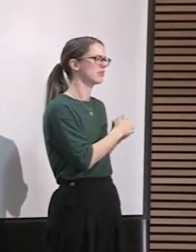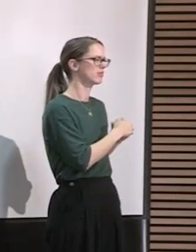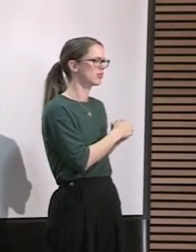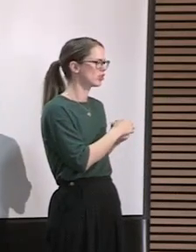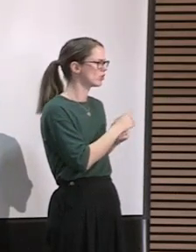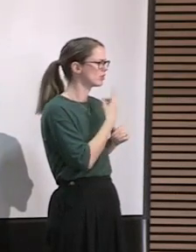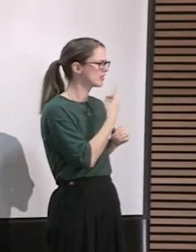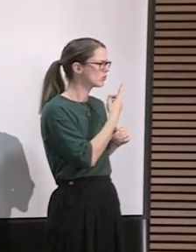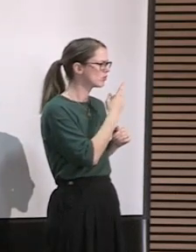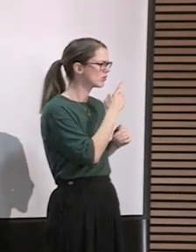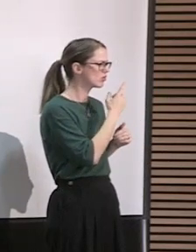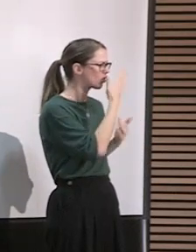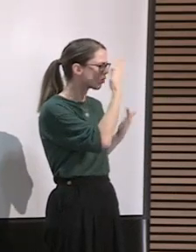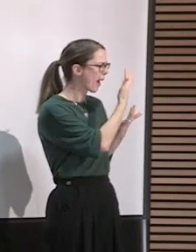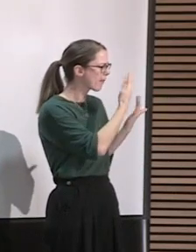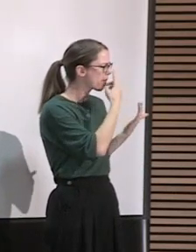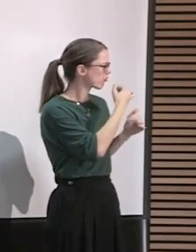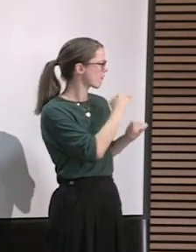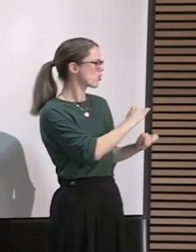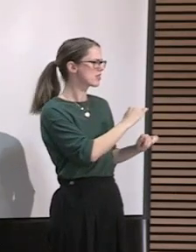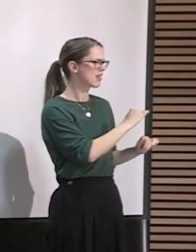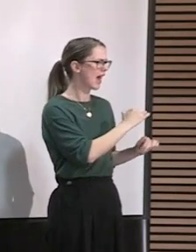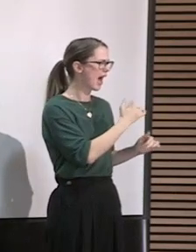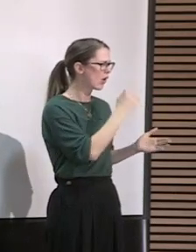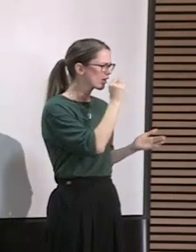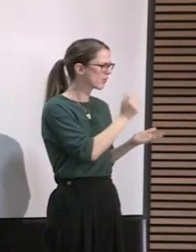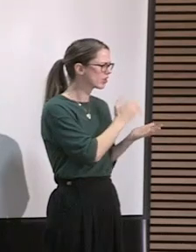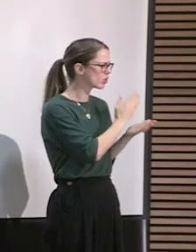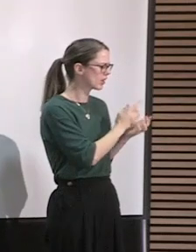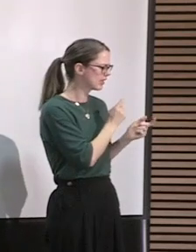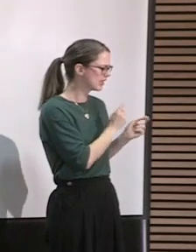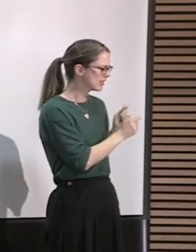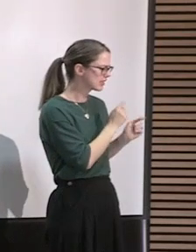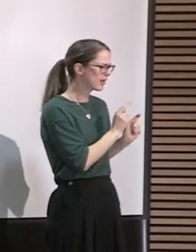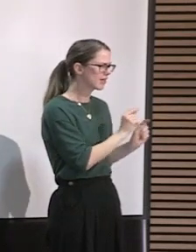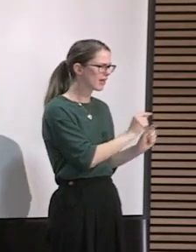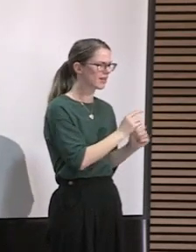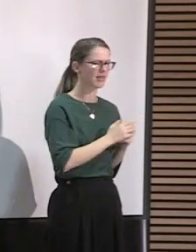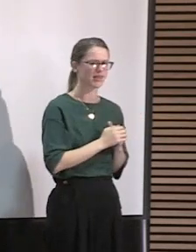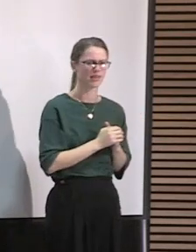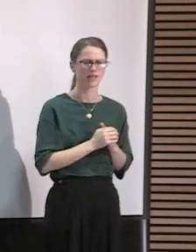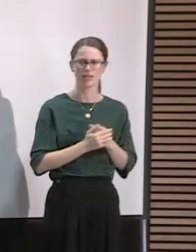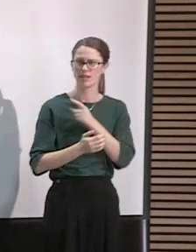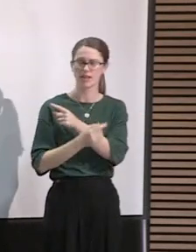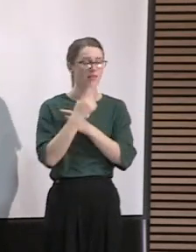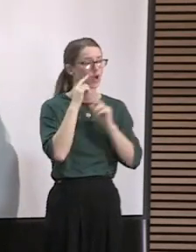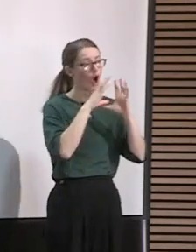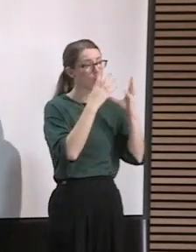Regarding the Day 3 test - the fact that you don't have the number of people who refused - how can you - if you